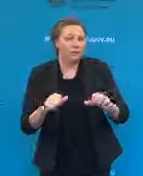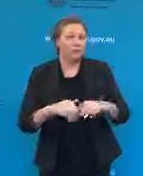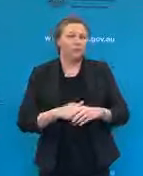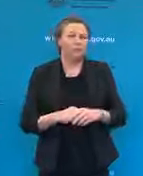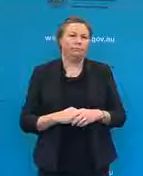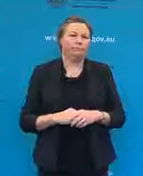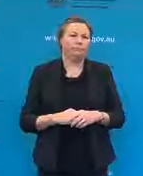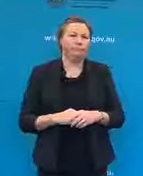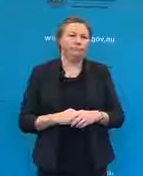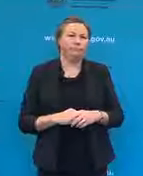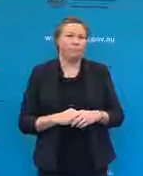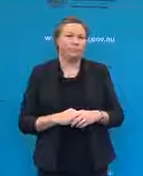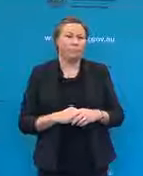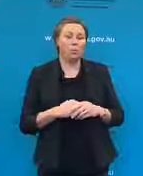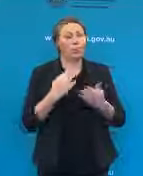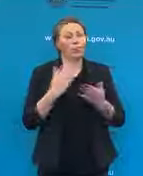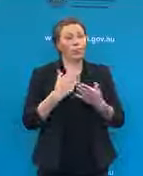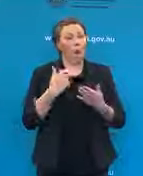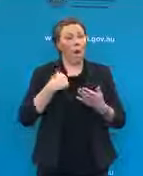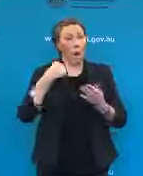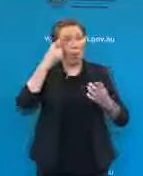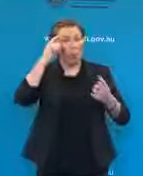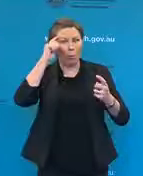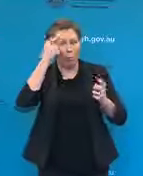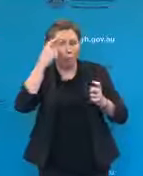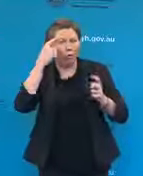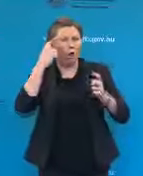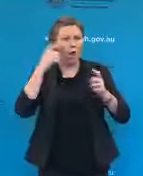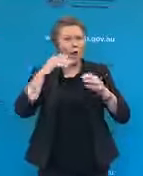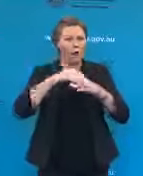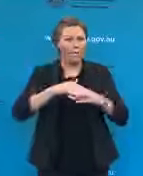the spread of the virus. We're not so much worried about the fit young people